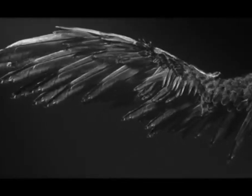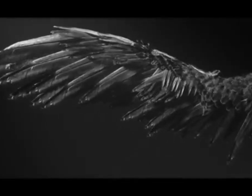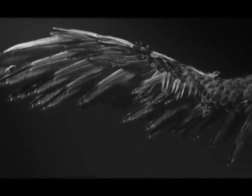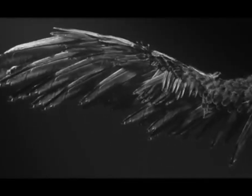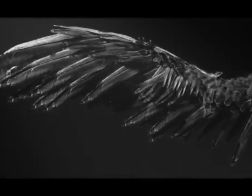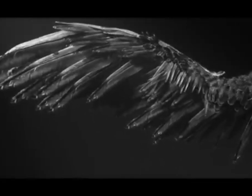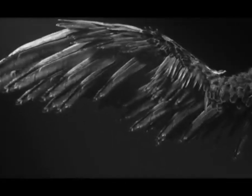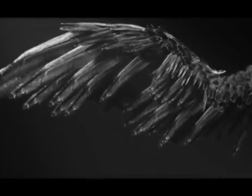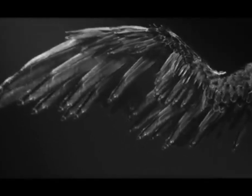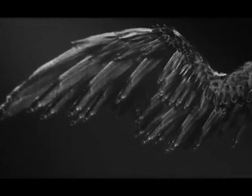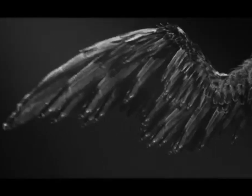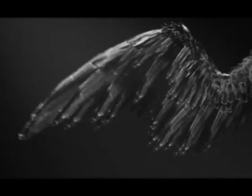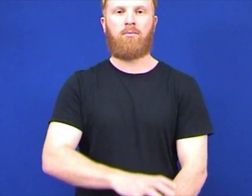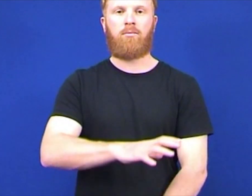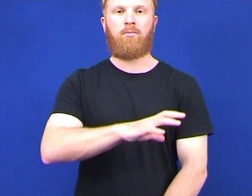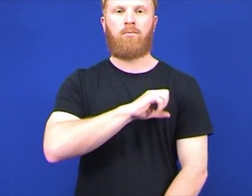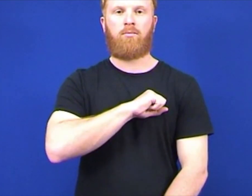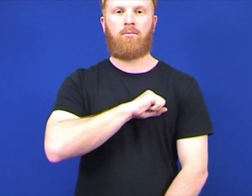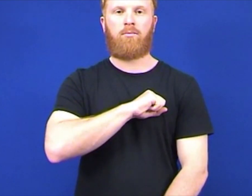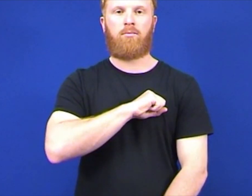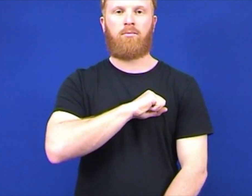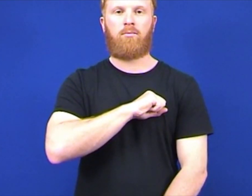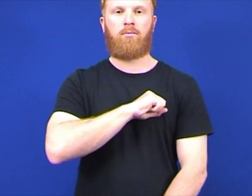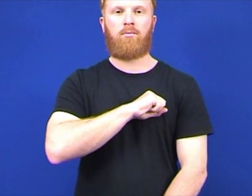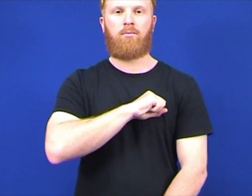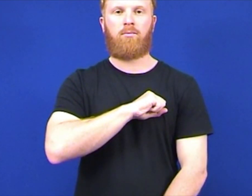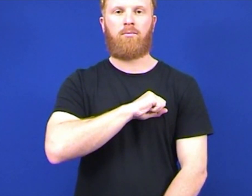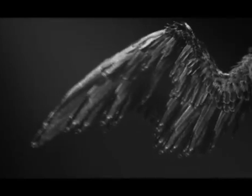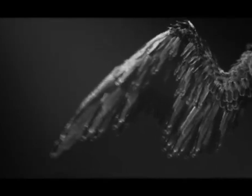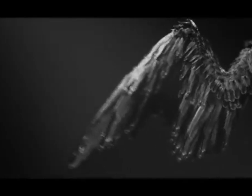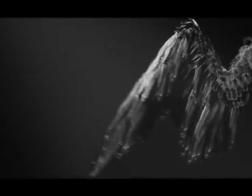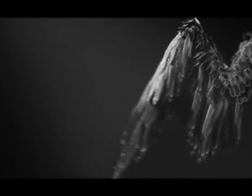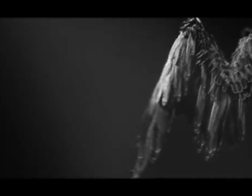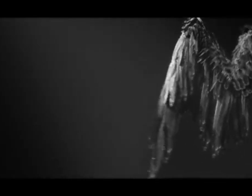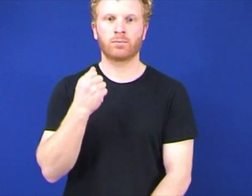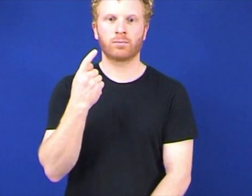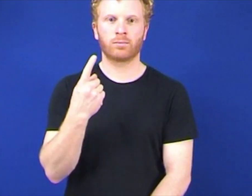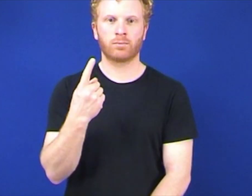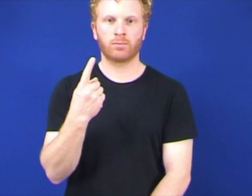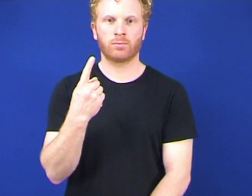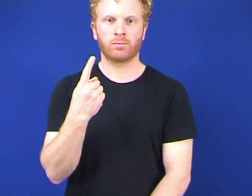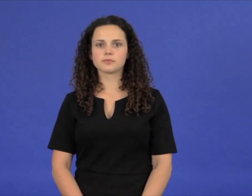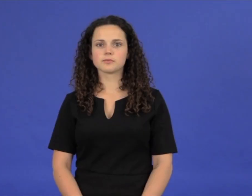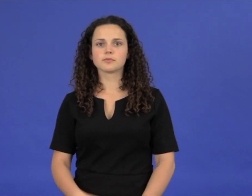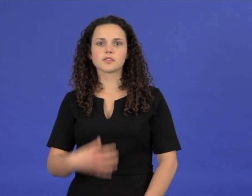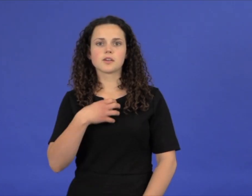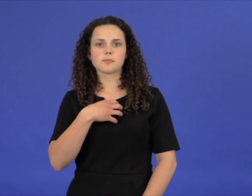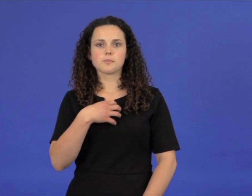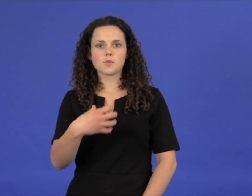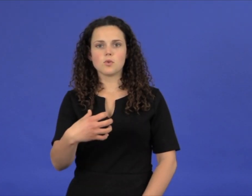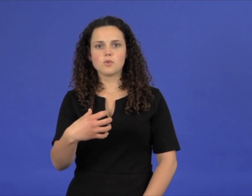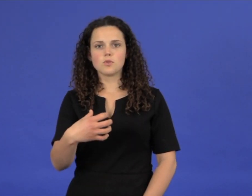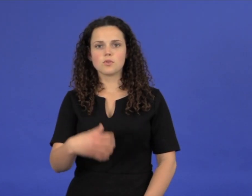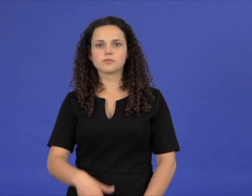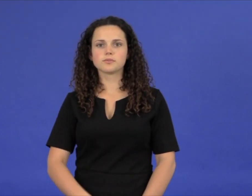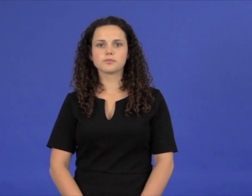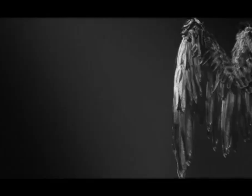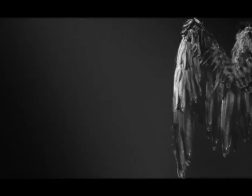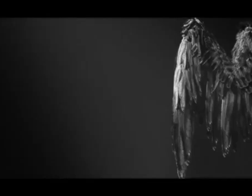but still I was a Hero... with one wing more than most...